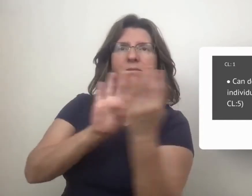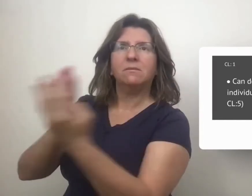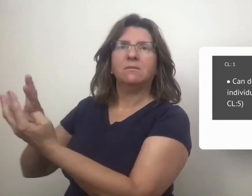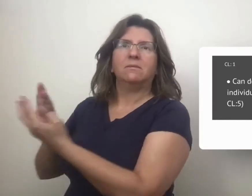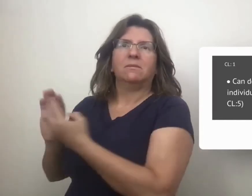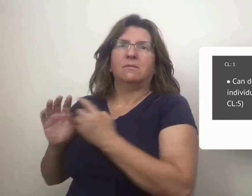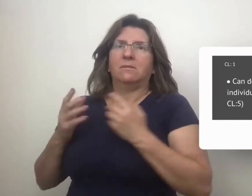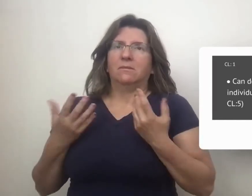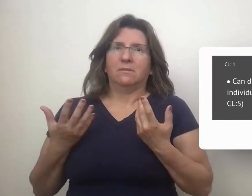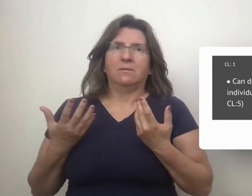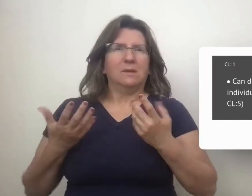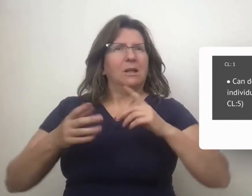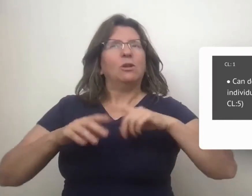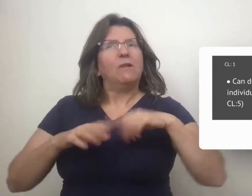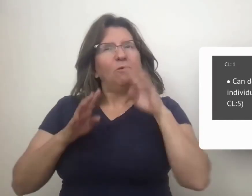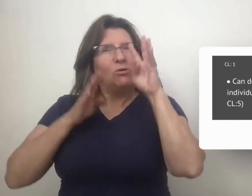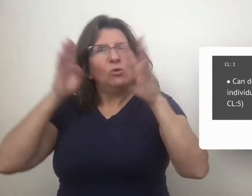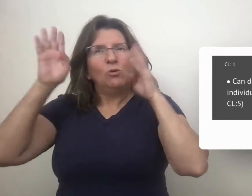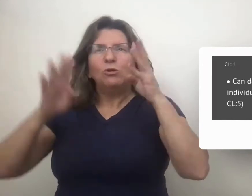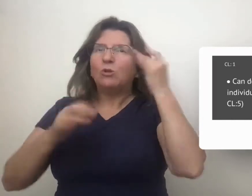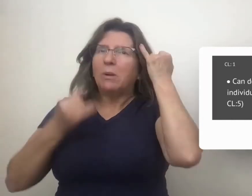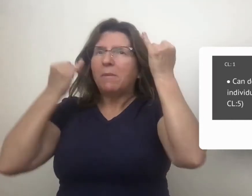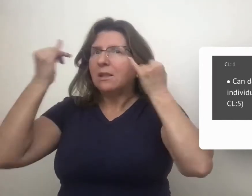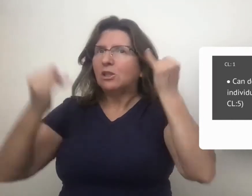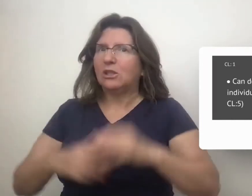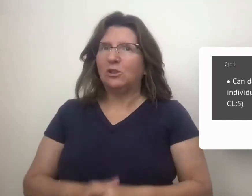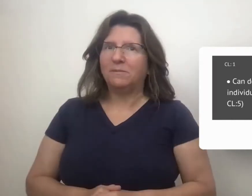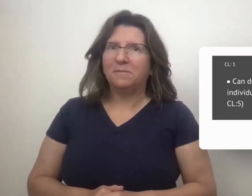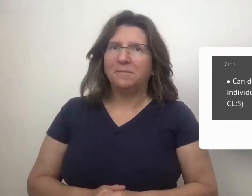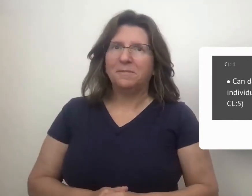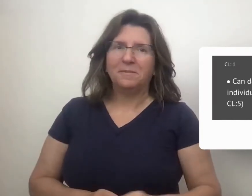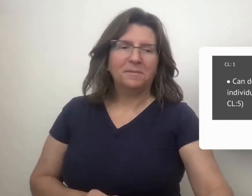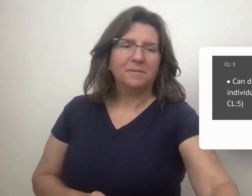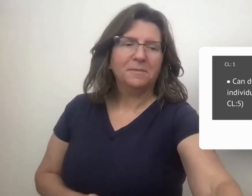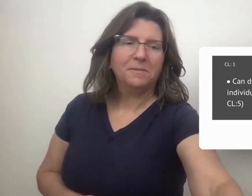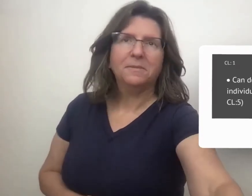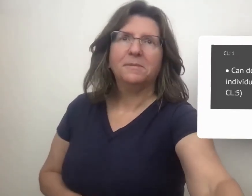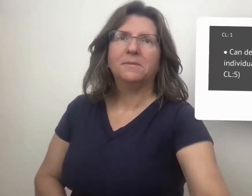The CL:5 can indicate a lineup of people. It's a very creative linguistic feature.